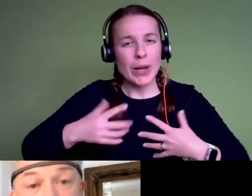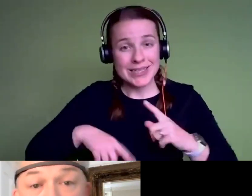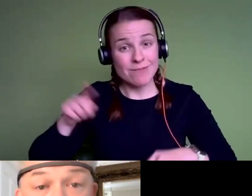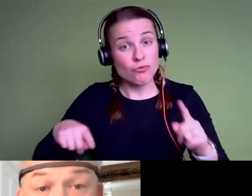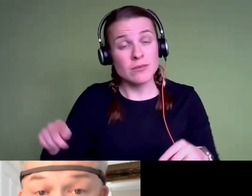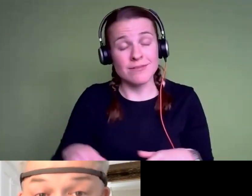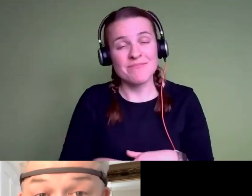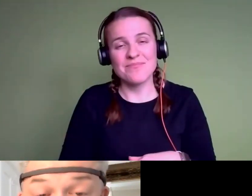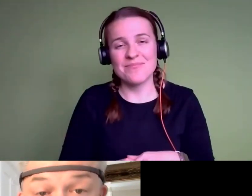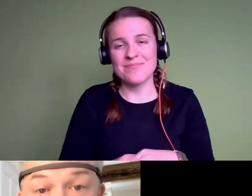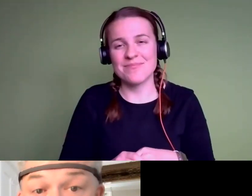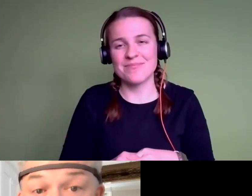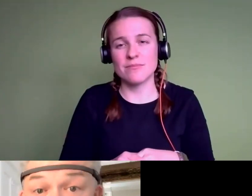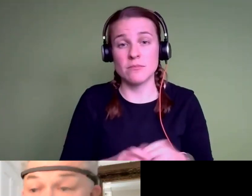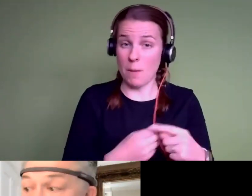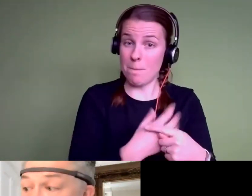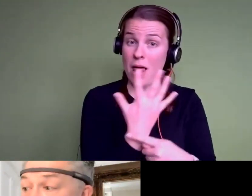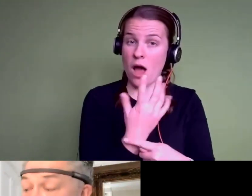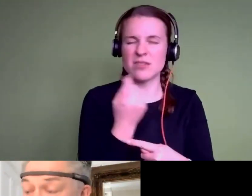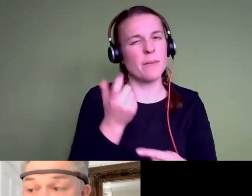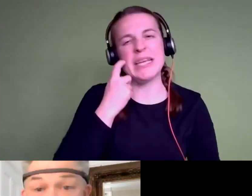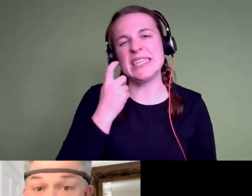that felt good, that resonated to me." Plants